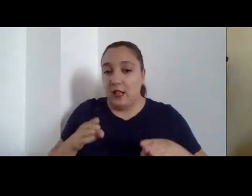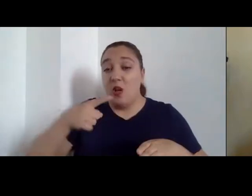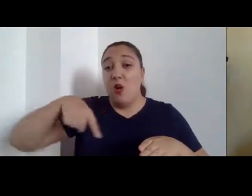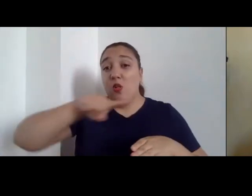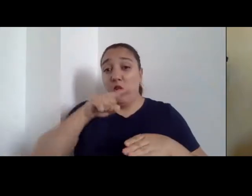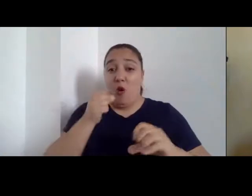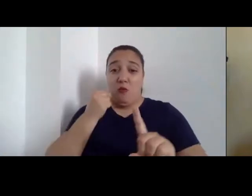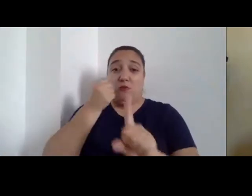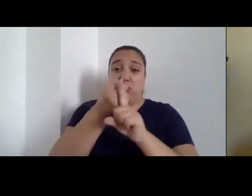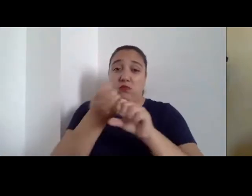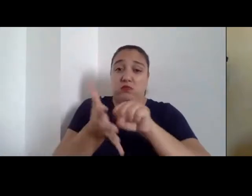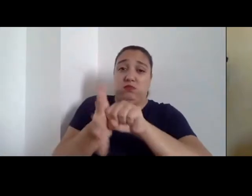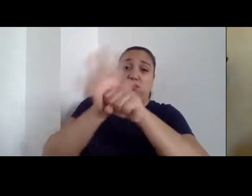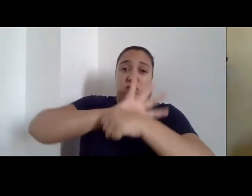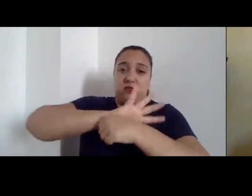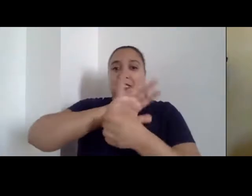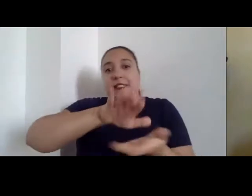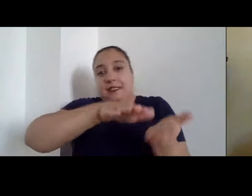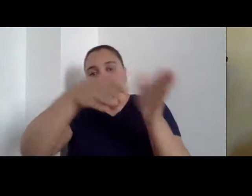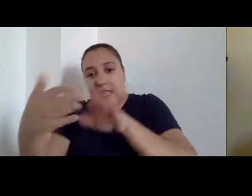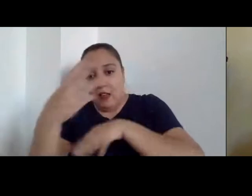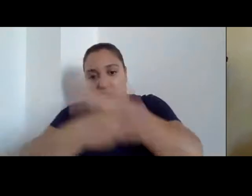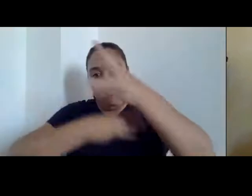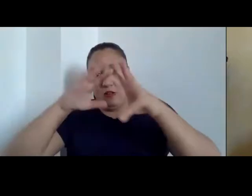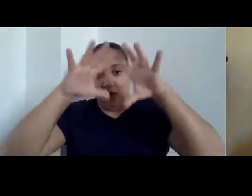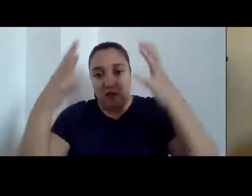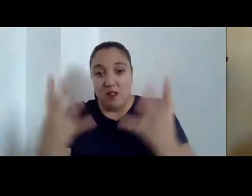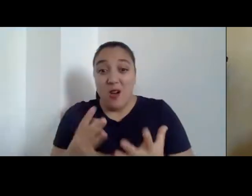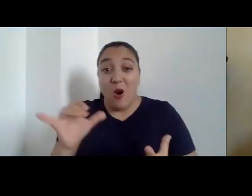the world and to honor the unseen labor of those who ensure